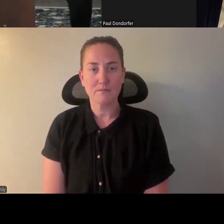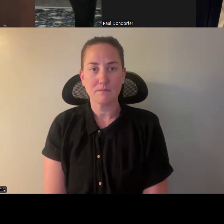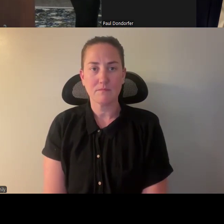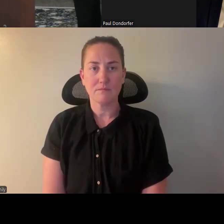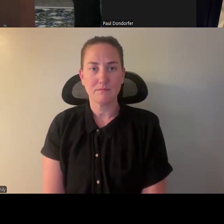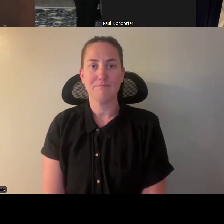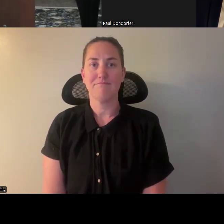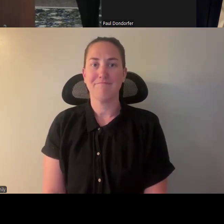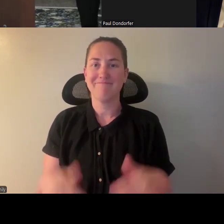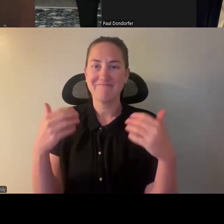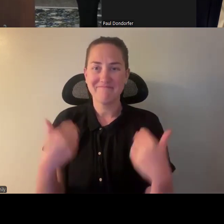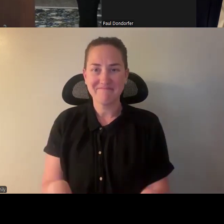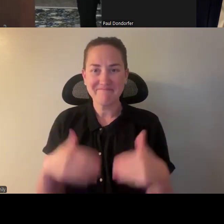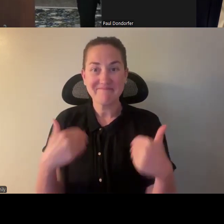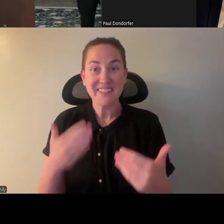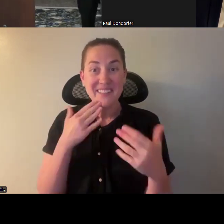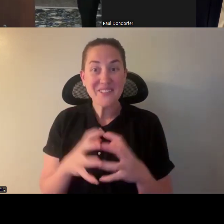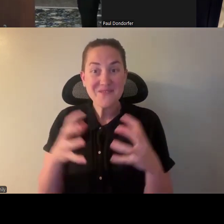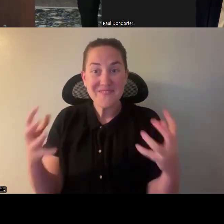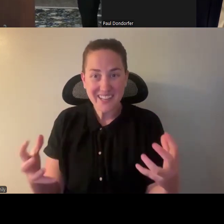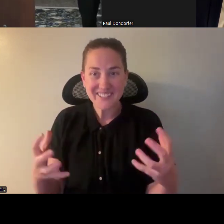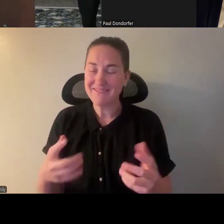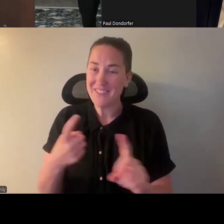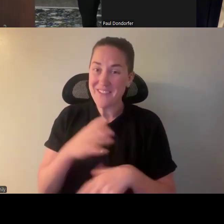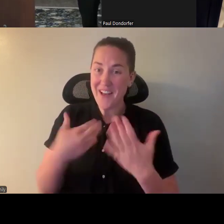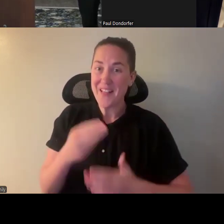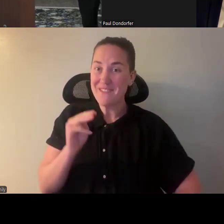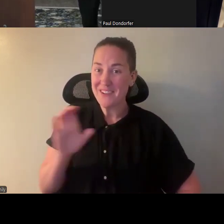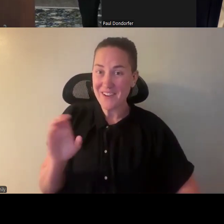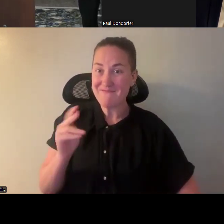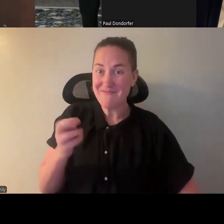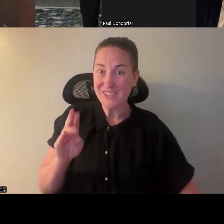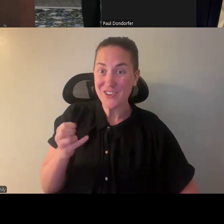Wow Thank you so much On behalf of the Monroe County Master Gardeners I would like to say